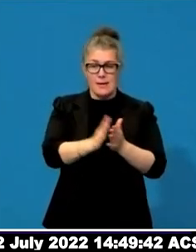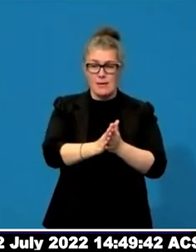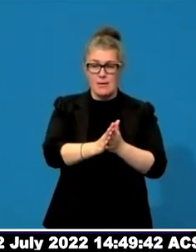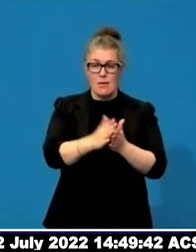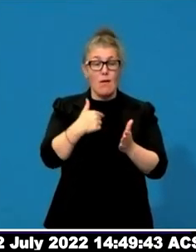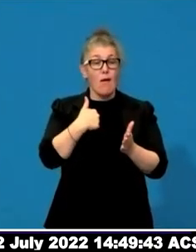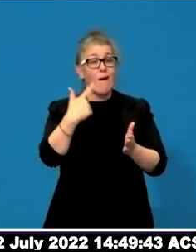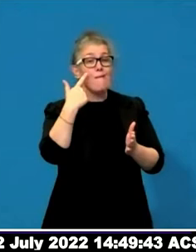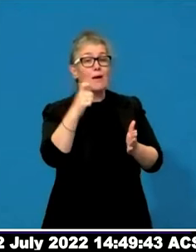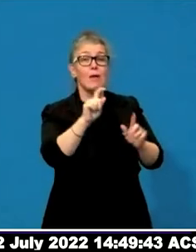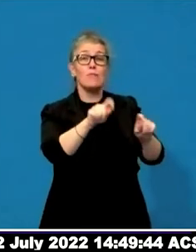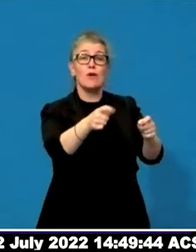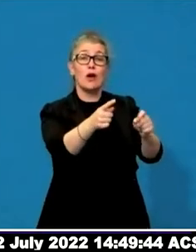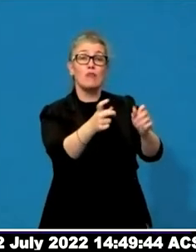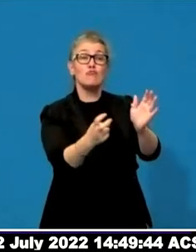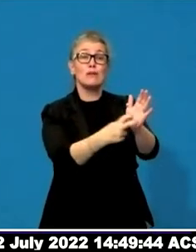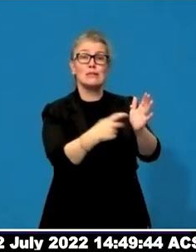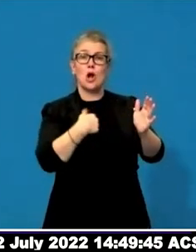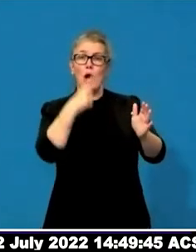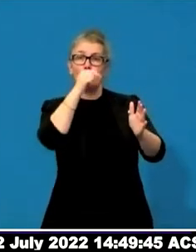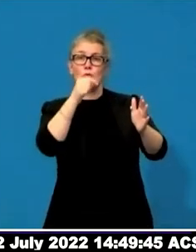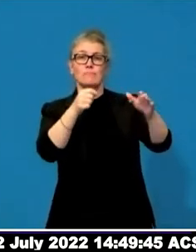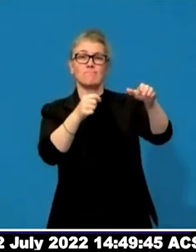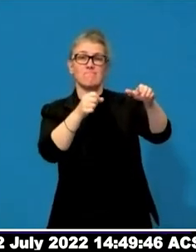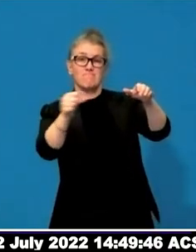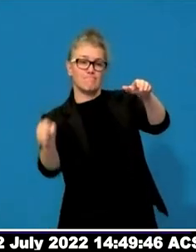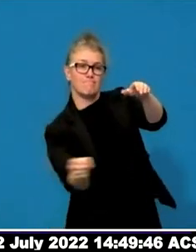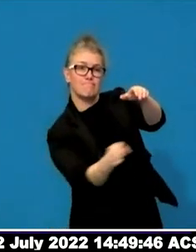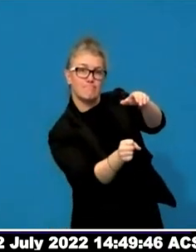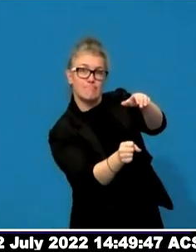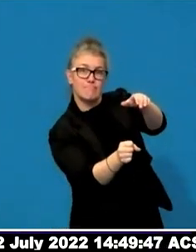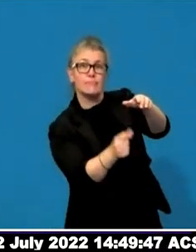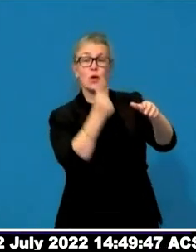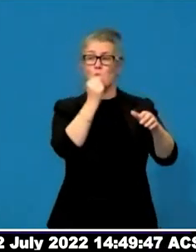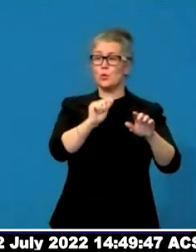that I could sit under their registration. So that I could still deliver to people that were coming to me